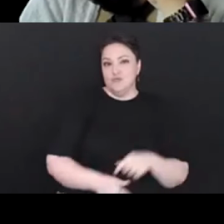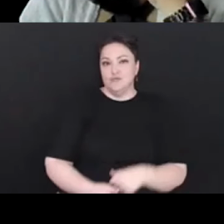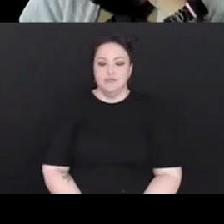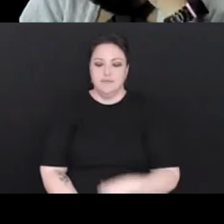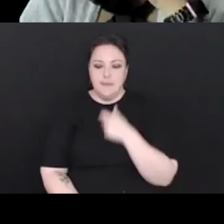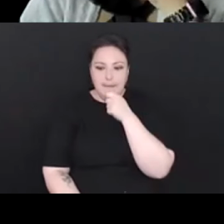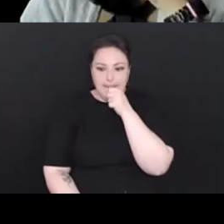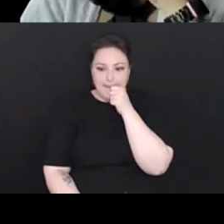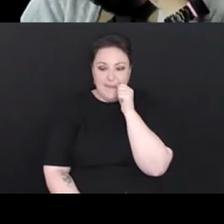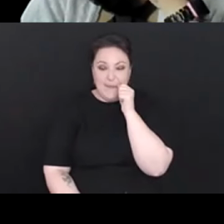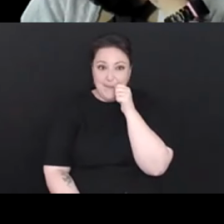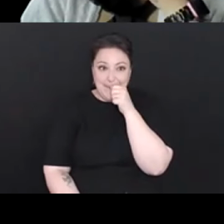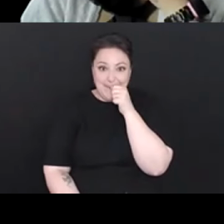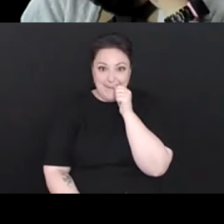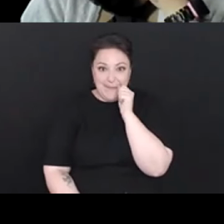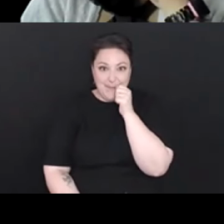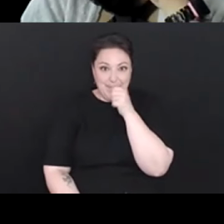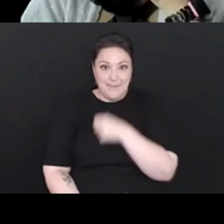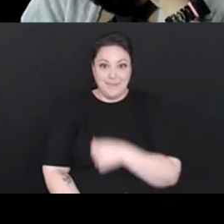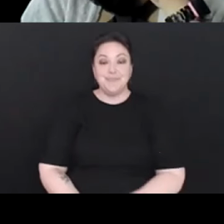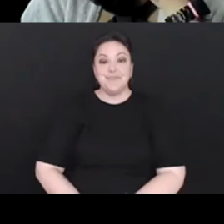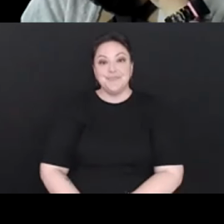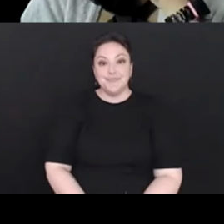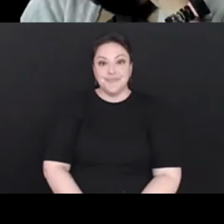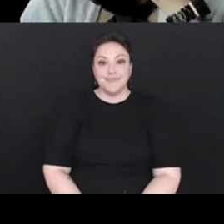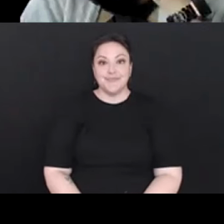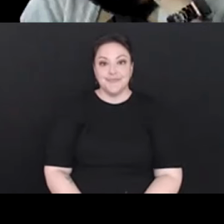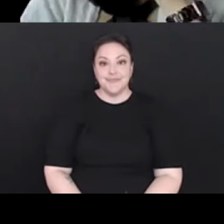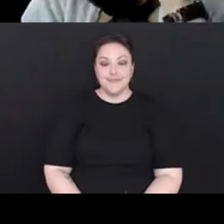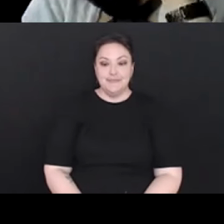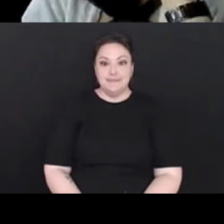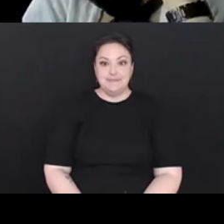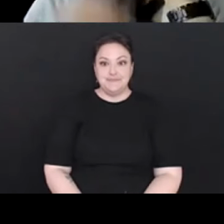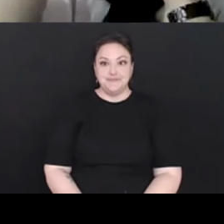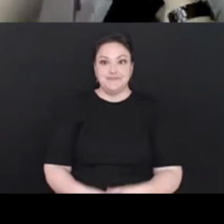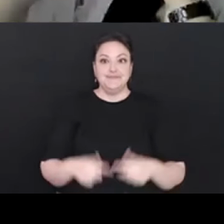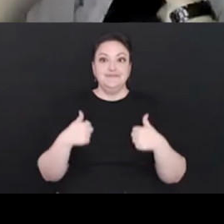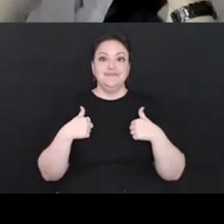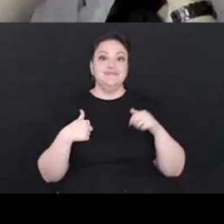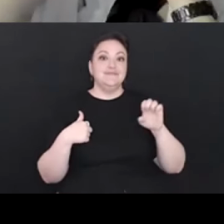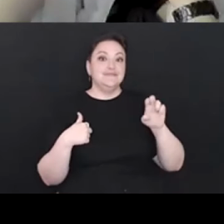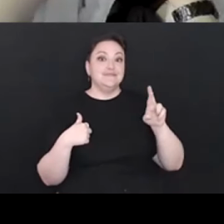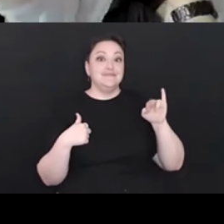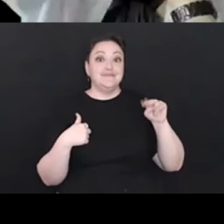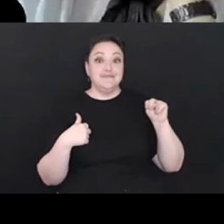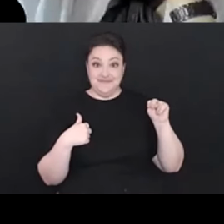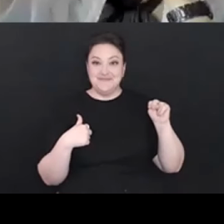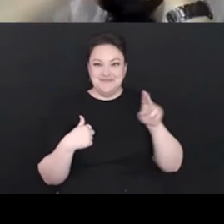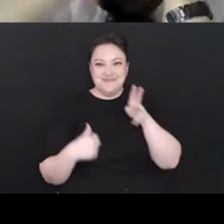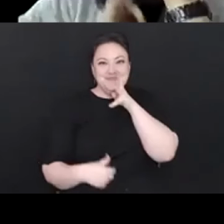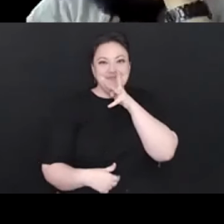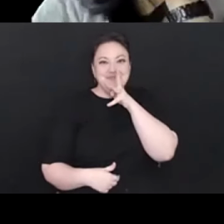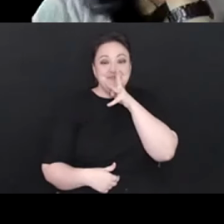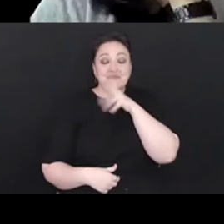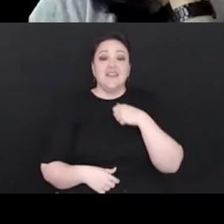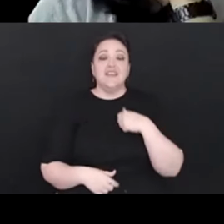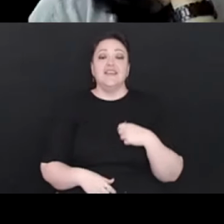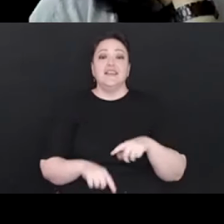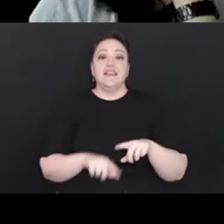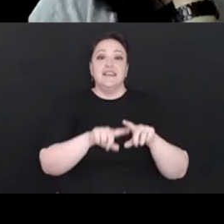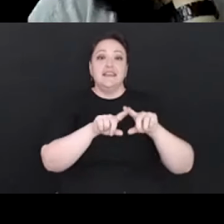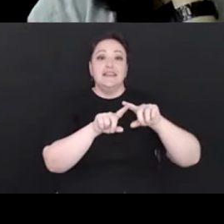Erin: This is Erin speaking. I'll go ahead. Um, interdependence is, is, uh, something